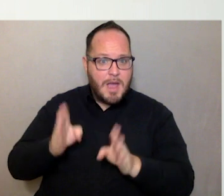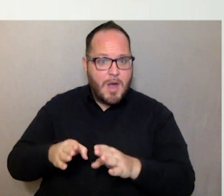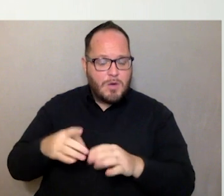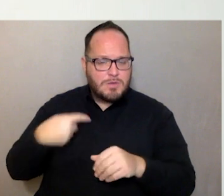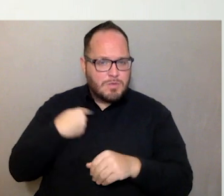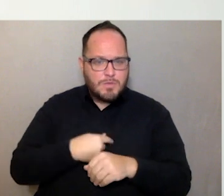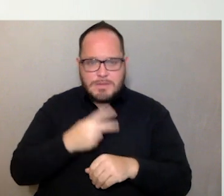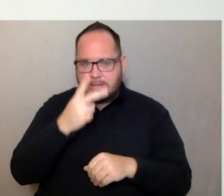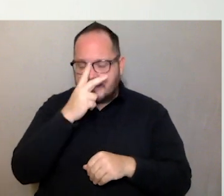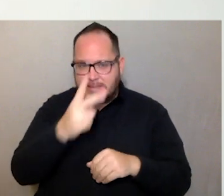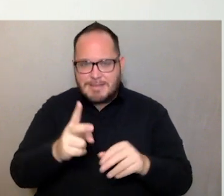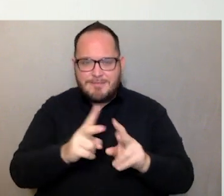HOUSE HAS BEEN A VERY BLUNT AND DIRECT ATTACK AGAINST IMMIGRANT